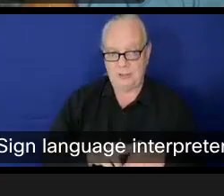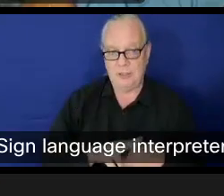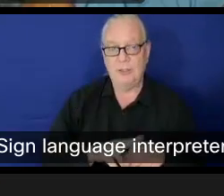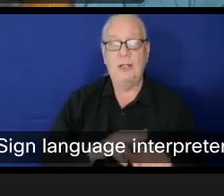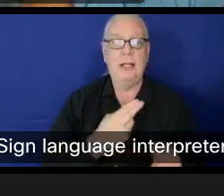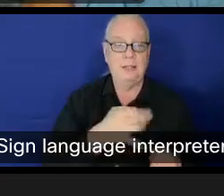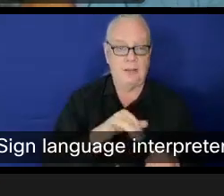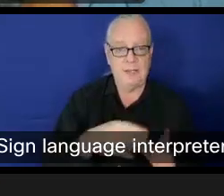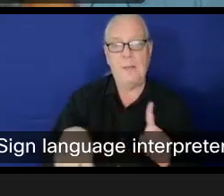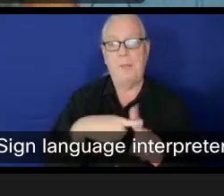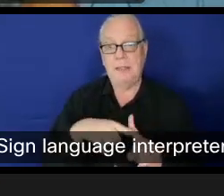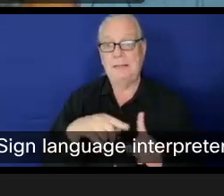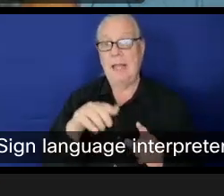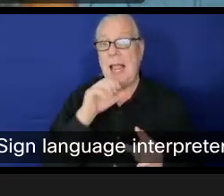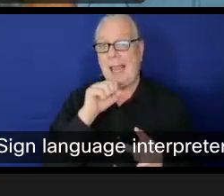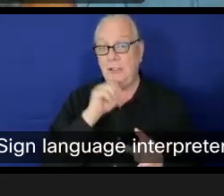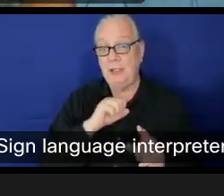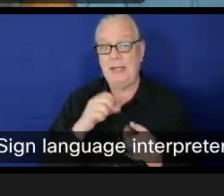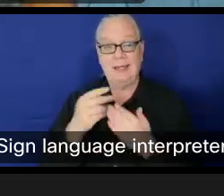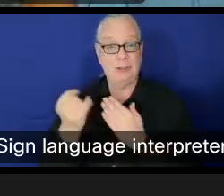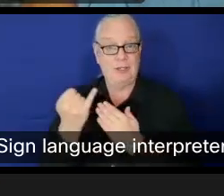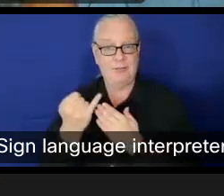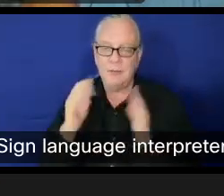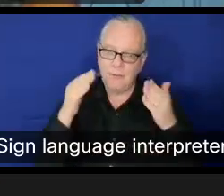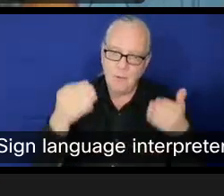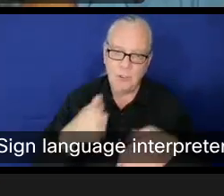initiative. Again, they focus a lot on training for clinicians